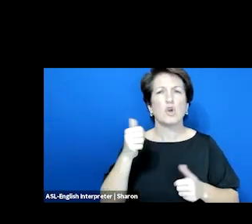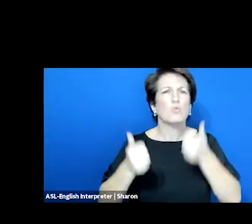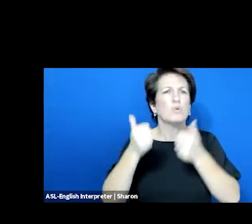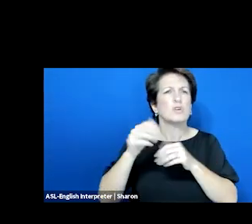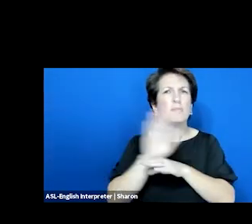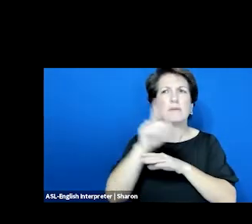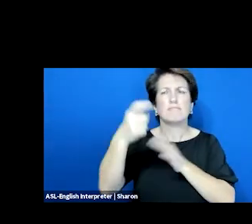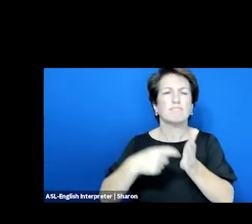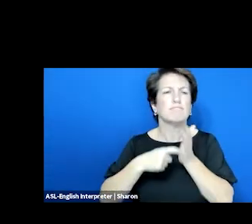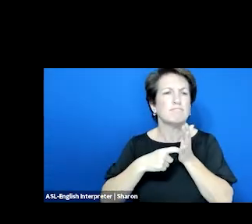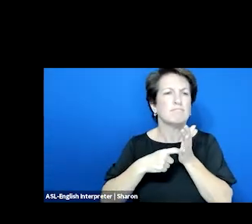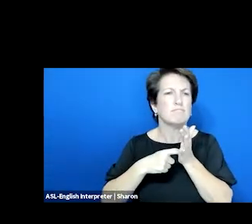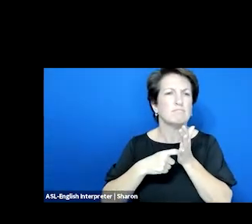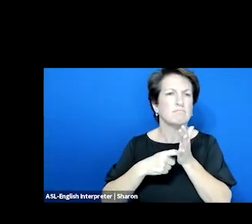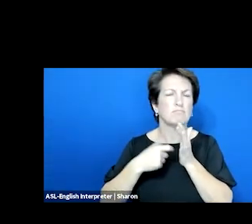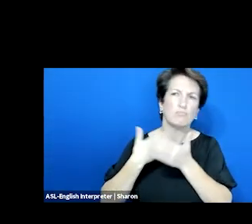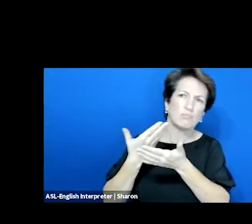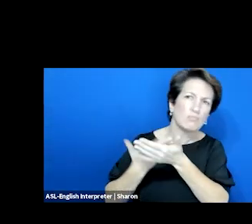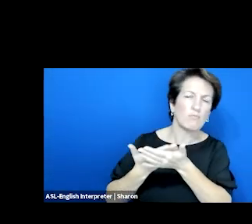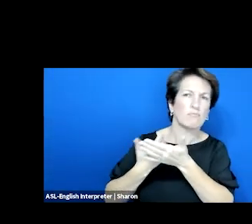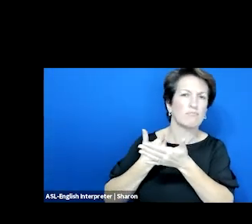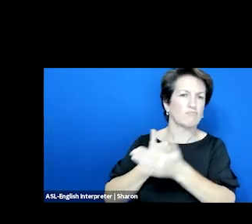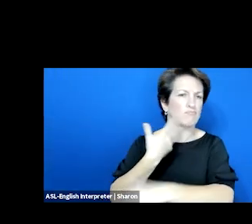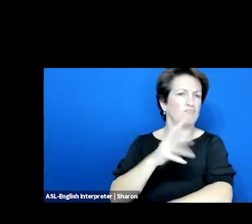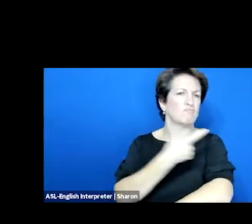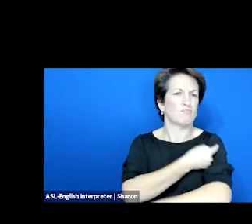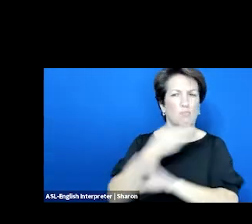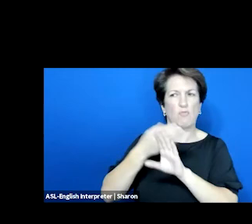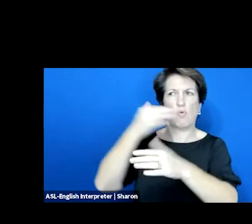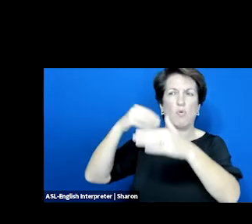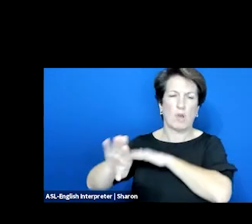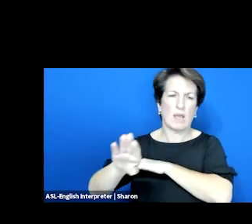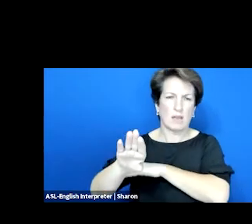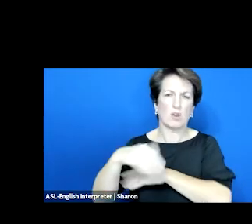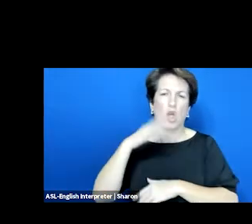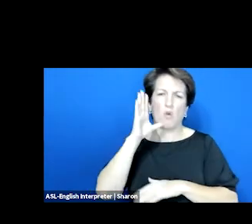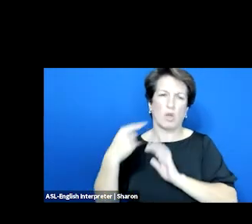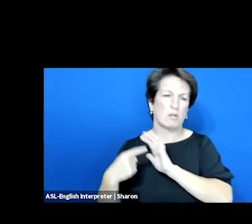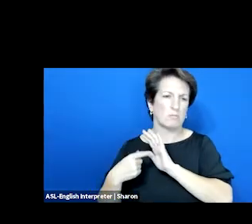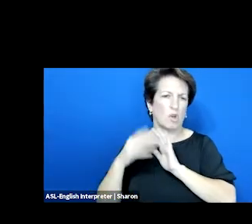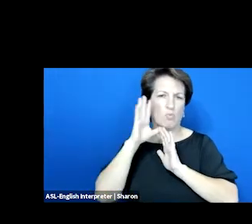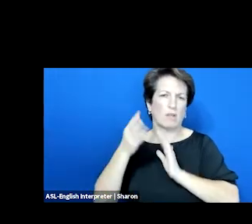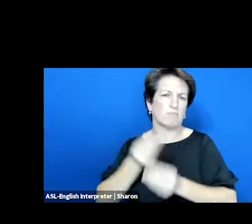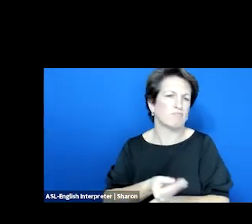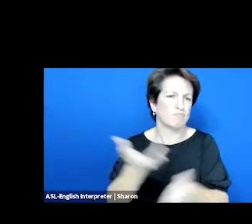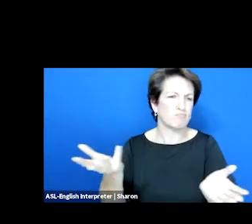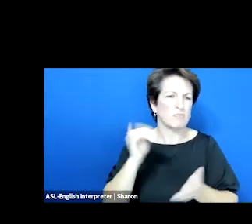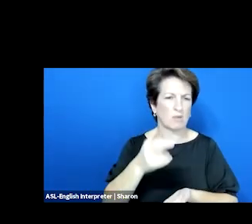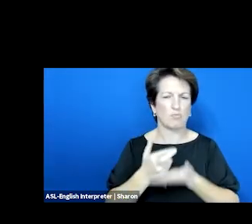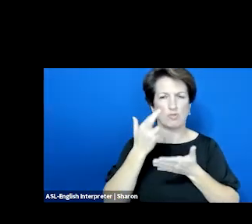issued ID ready when entering select indoor and outdoor businesses or organizations. Businesses and organizations are